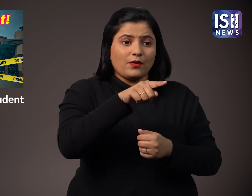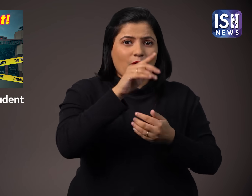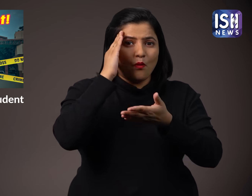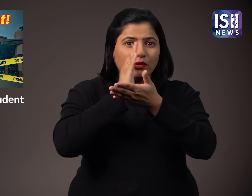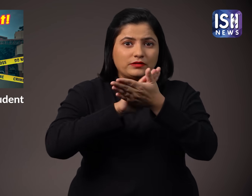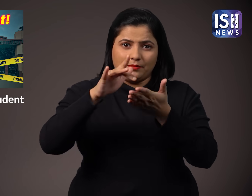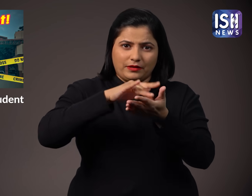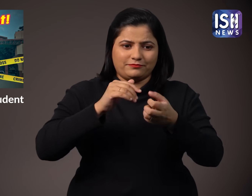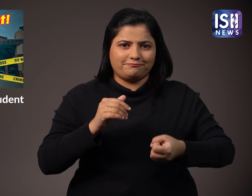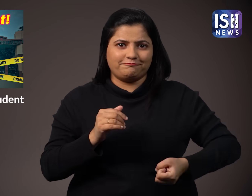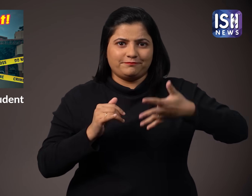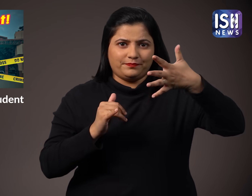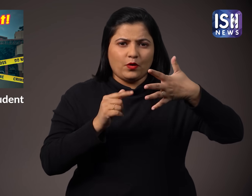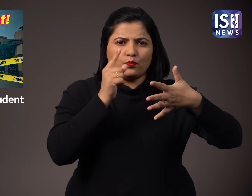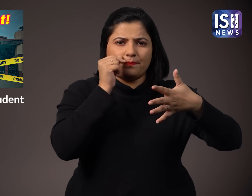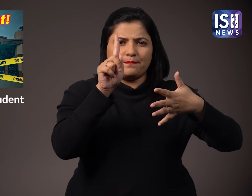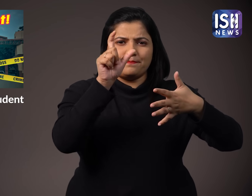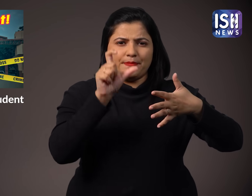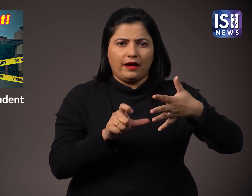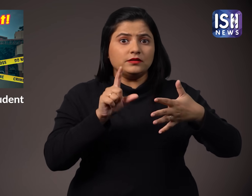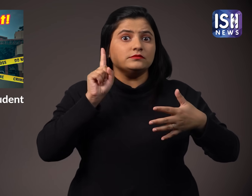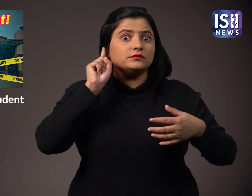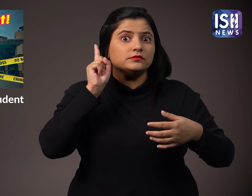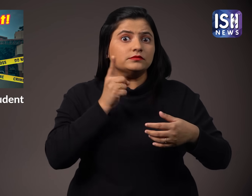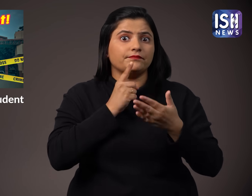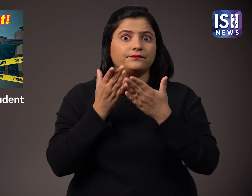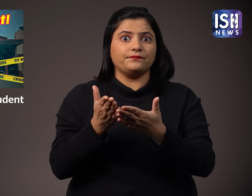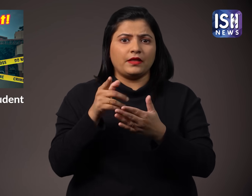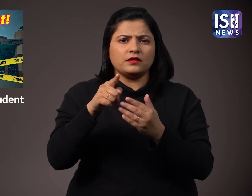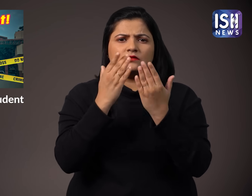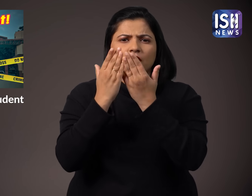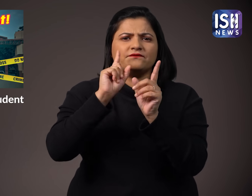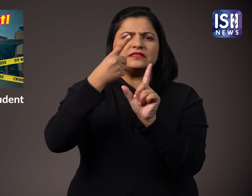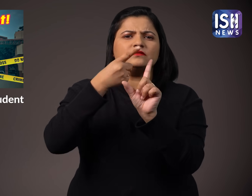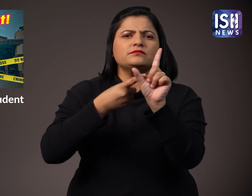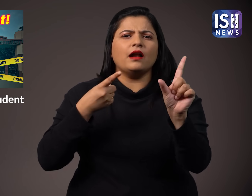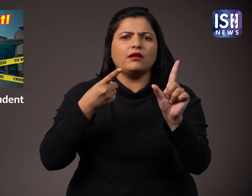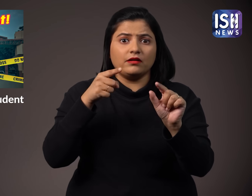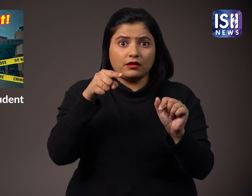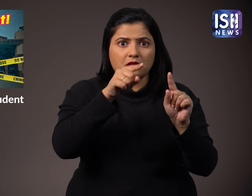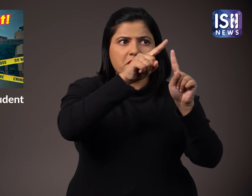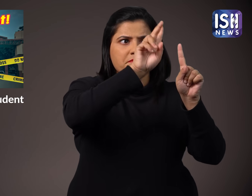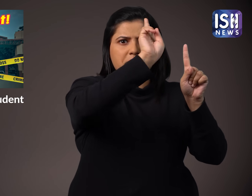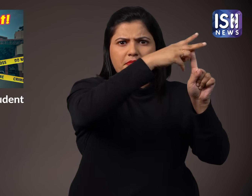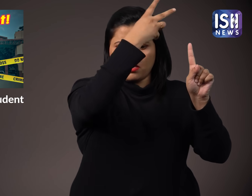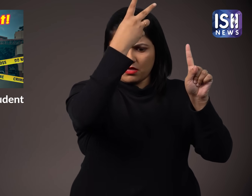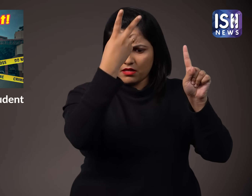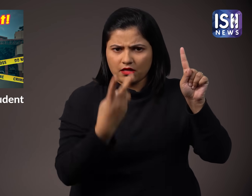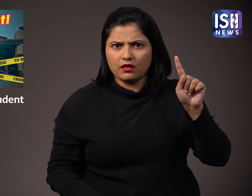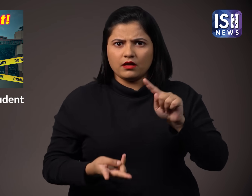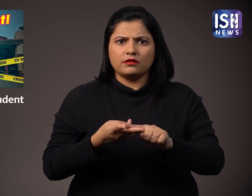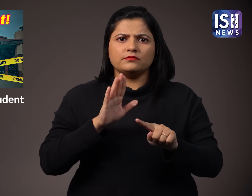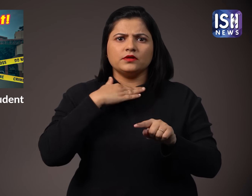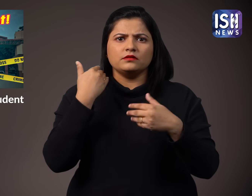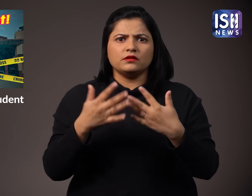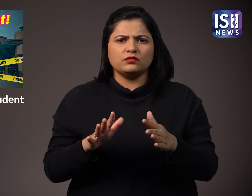A first year Deaf student, who stayed in the 5-story men's hostel, jumped and committed suicide.